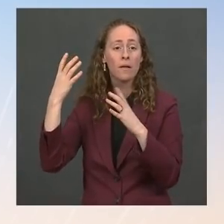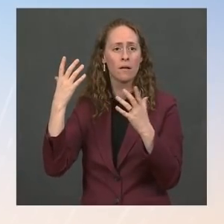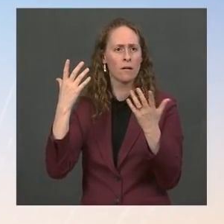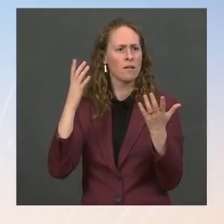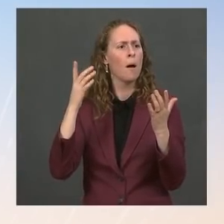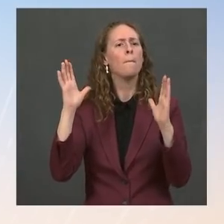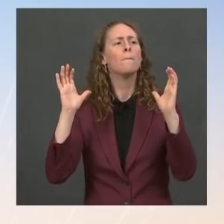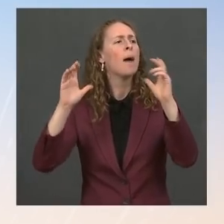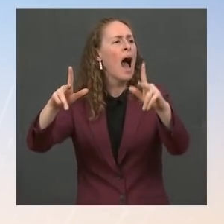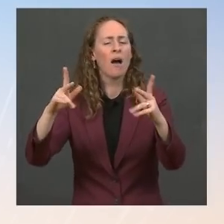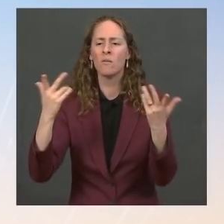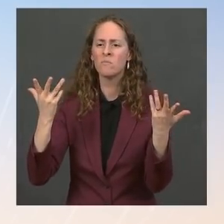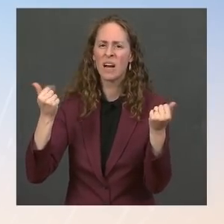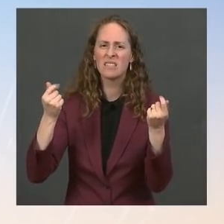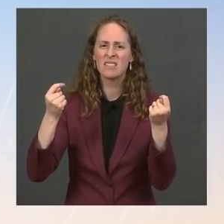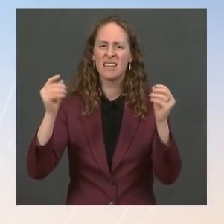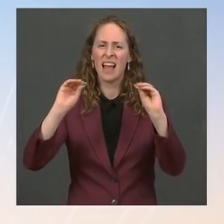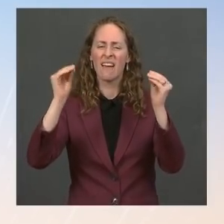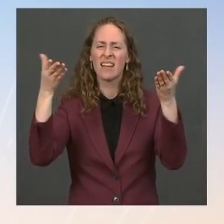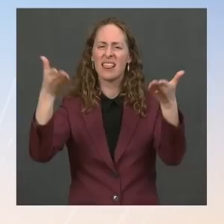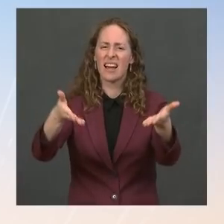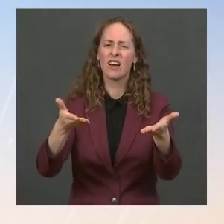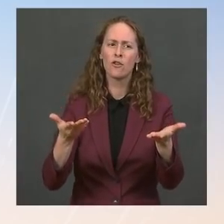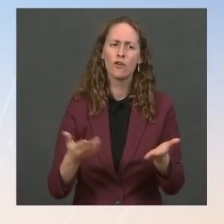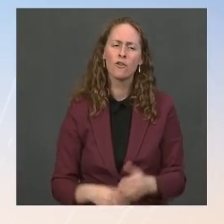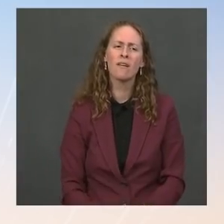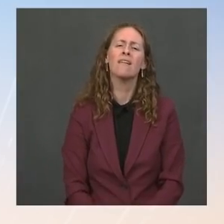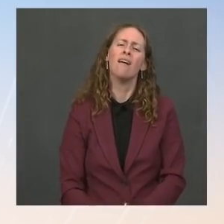Ms Psaki: Well, April, I will say that our objective and our focus